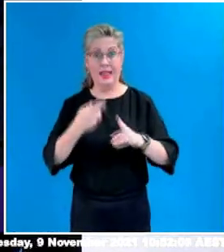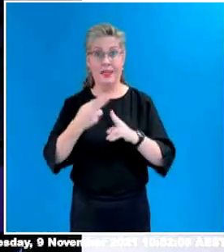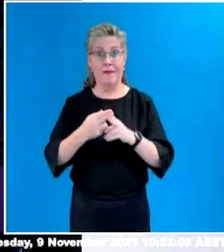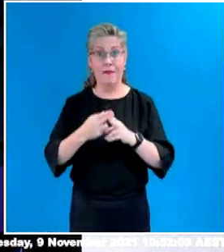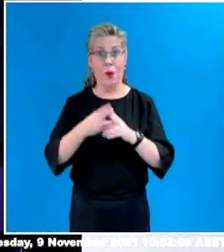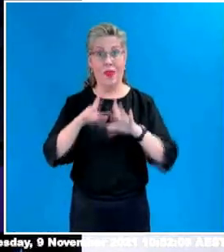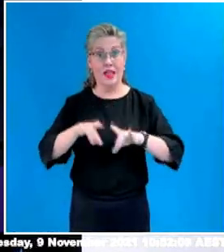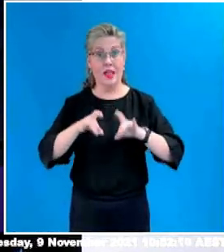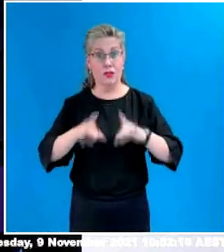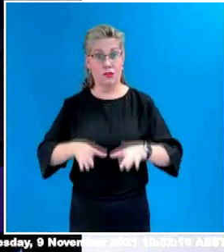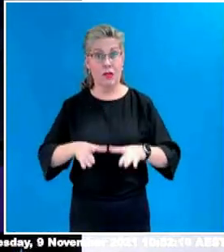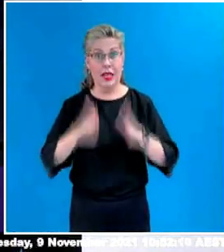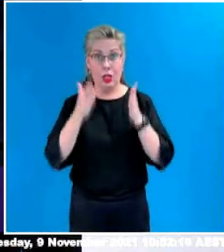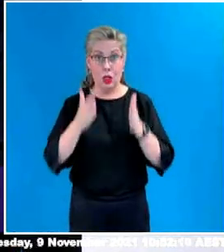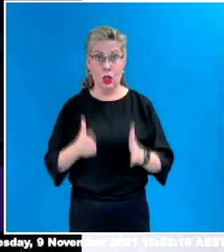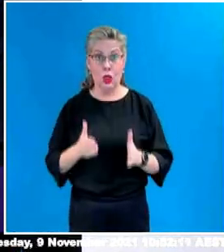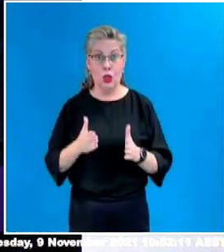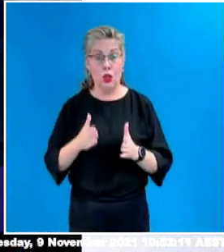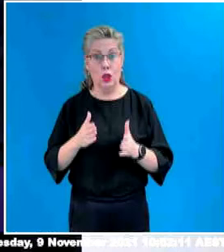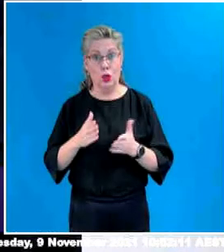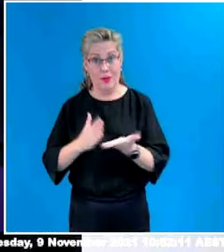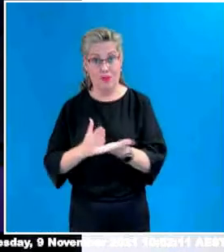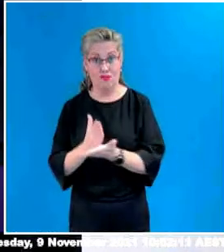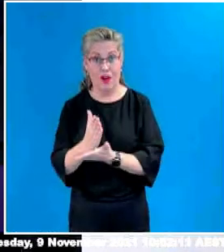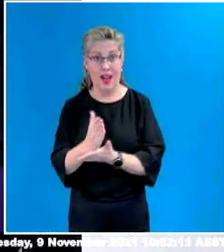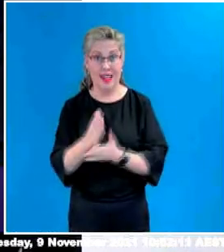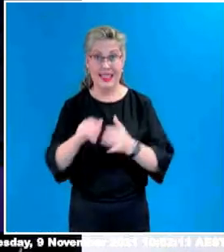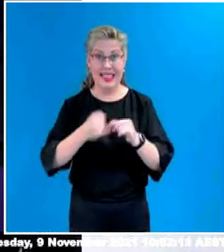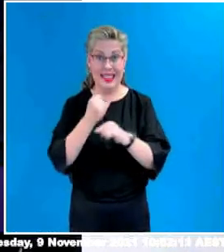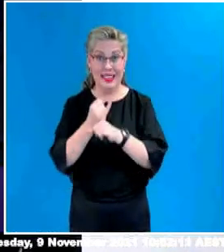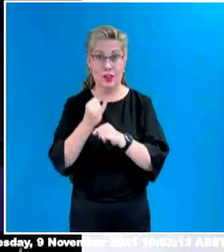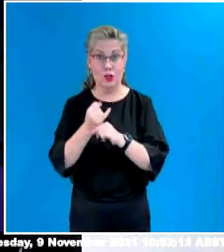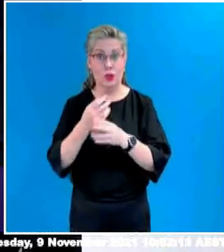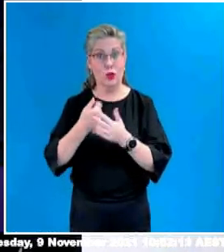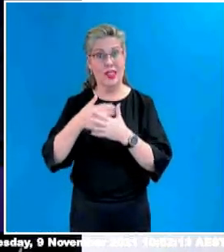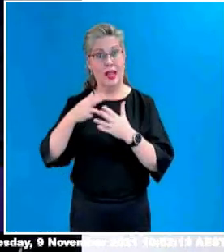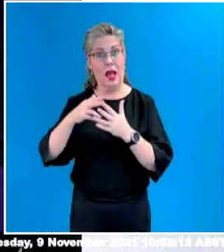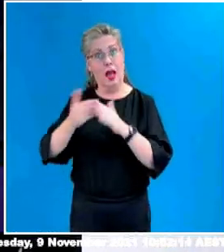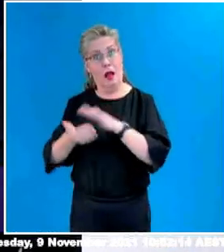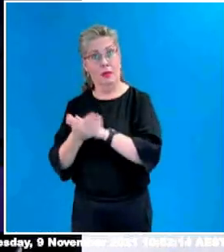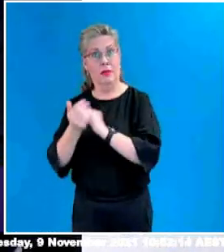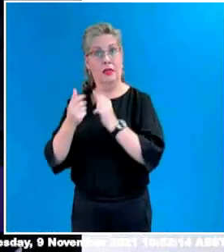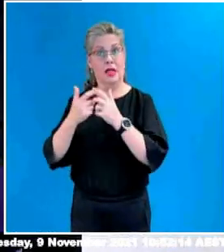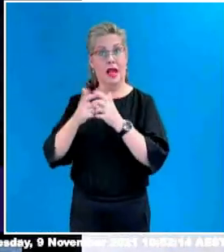Faculty of Law and Justice at the University of New South Wales? That's correct.